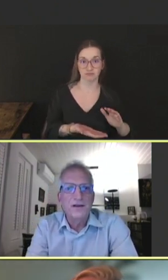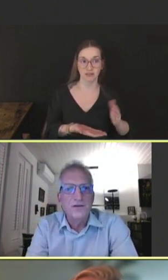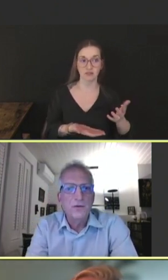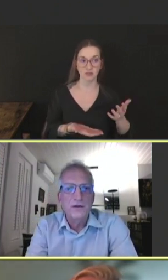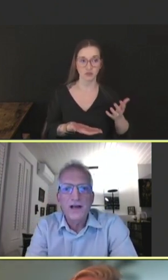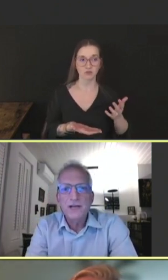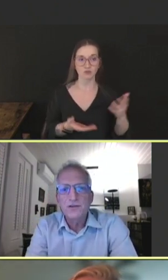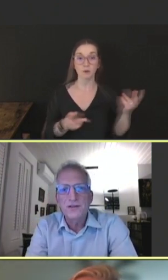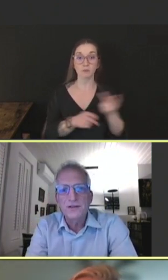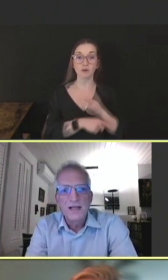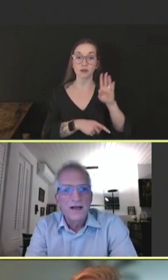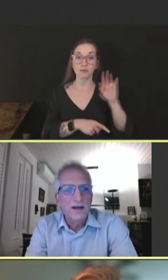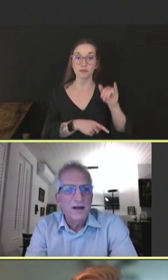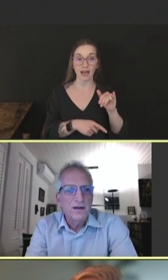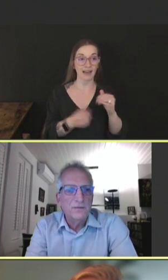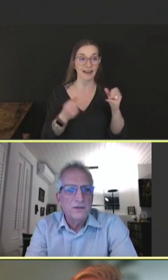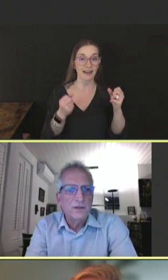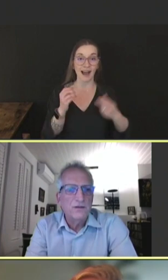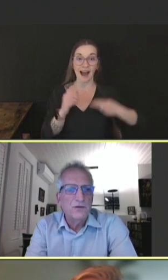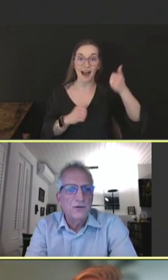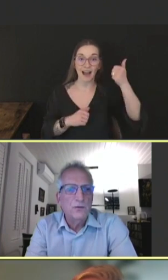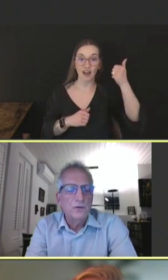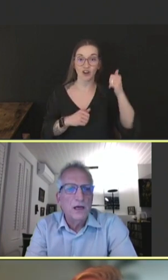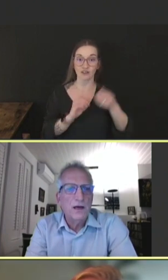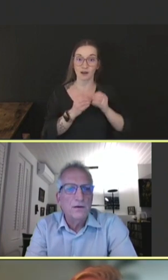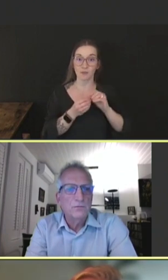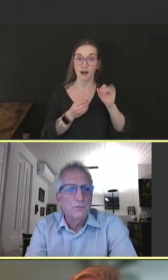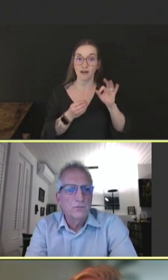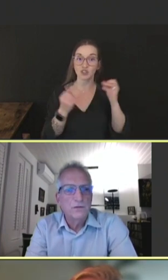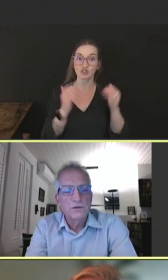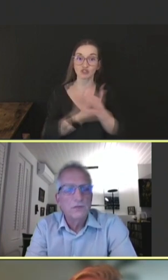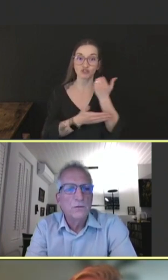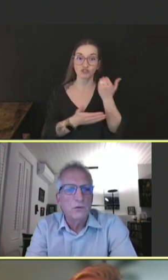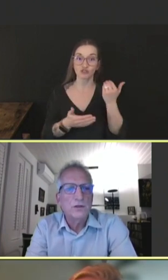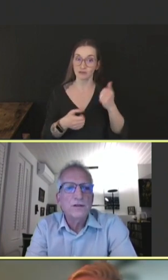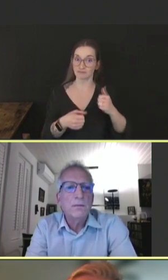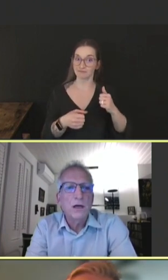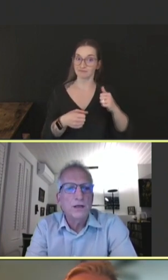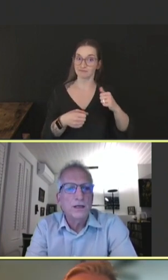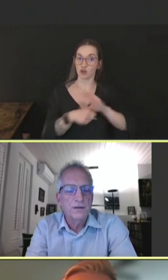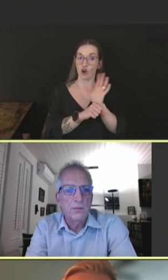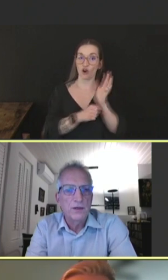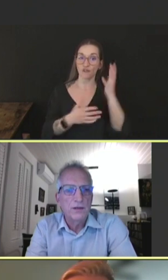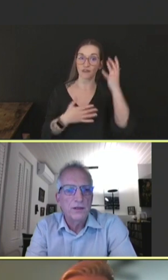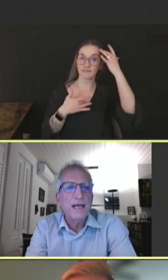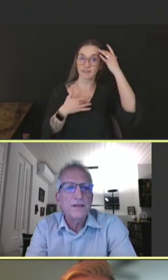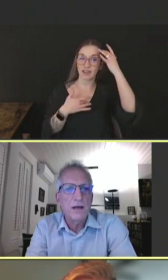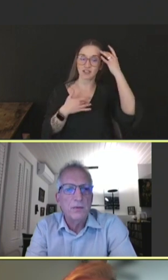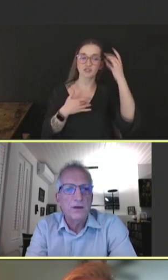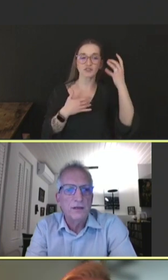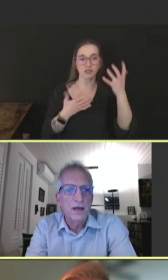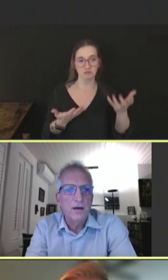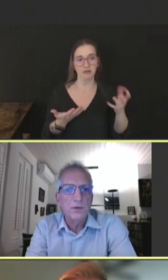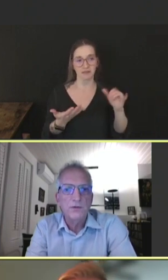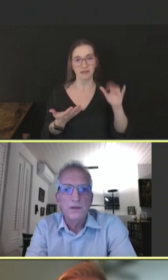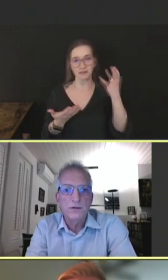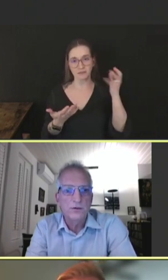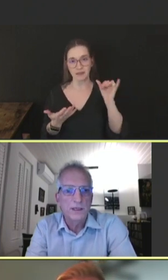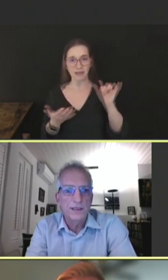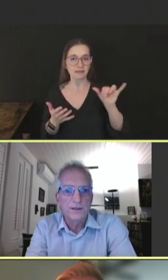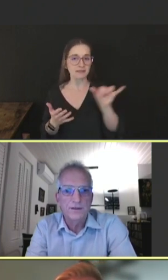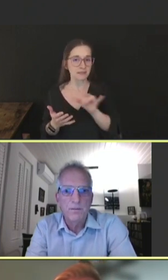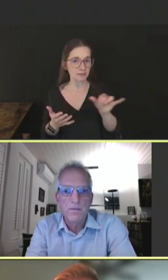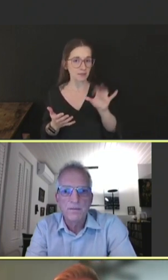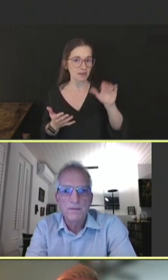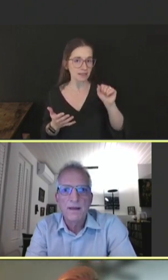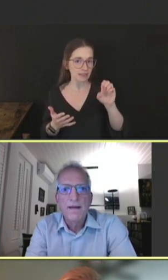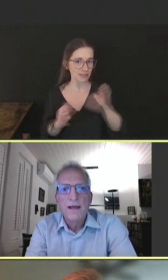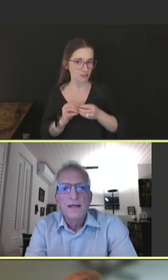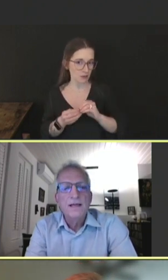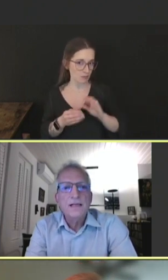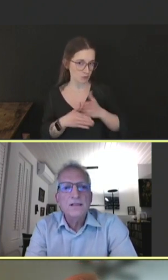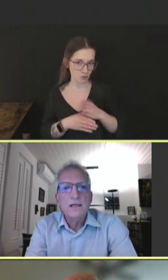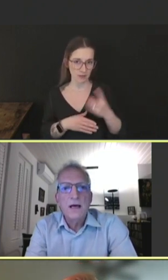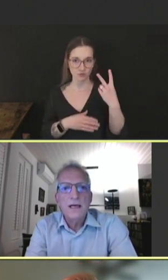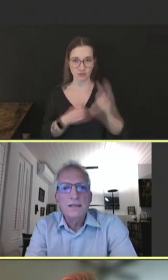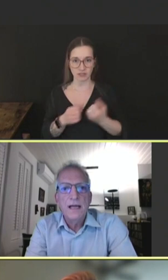new infections, comes to, you know, similar number -- case number between the two years. Next slide.